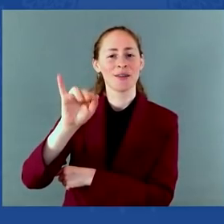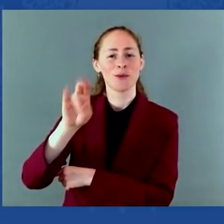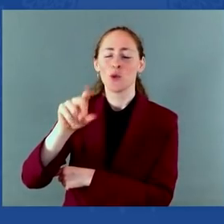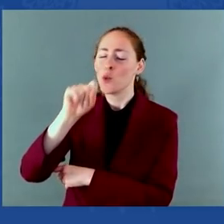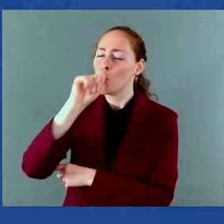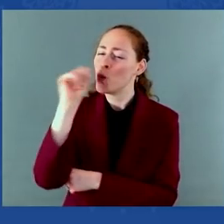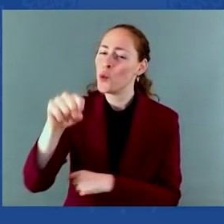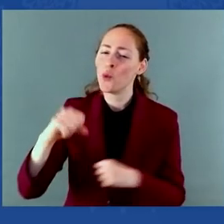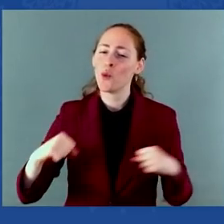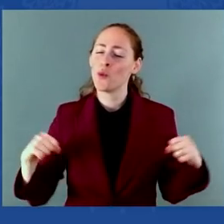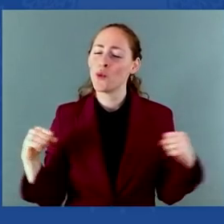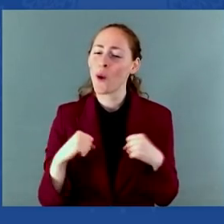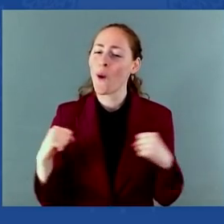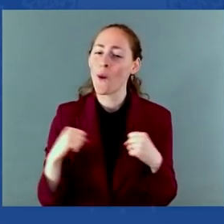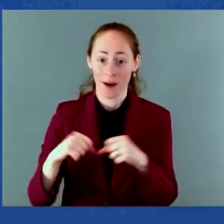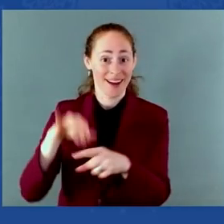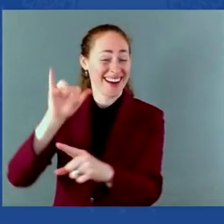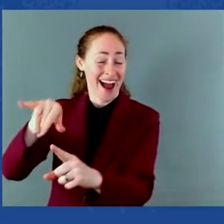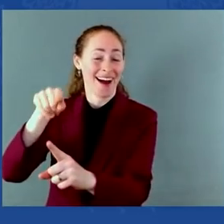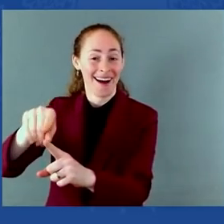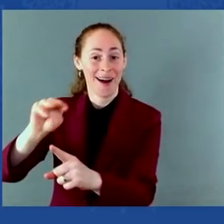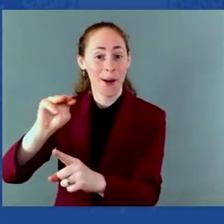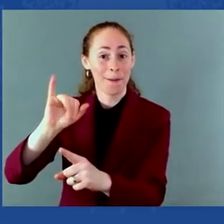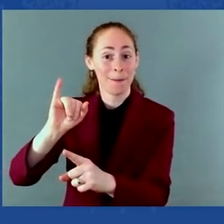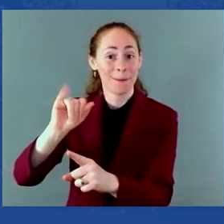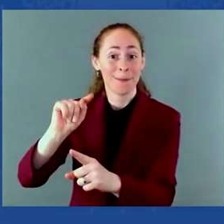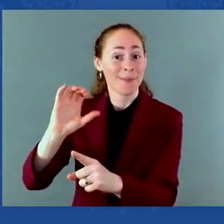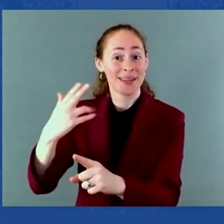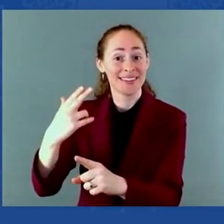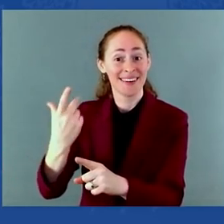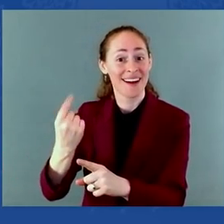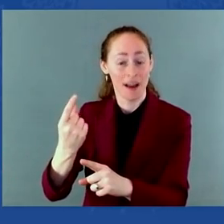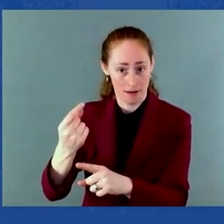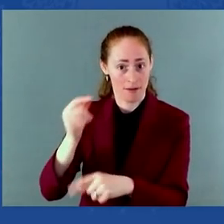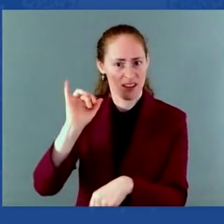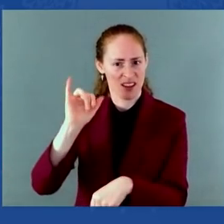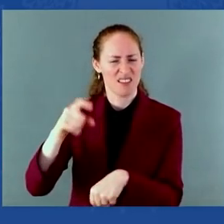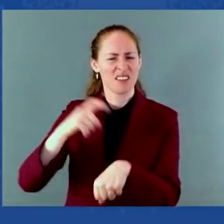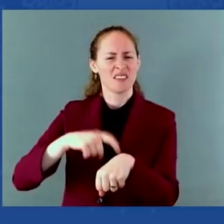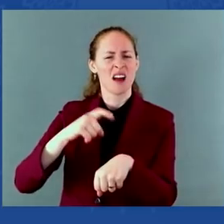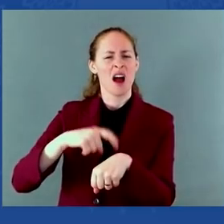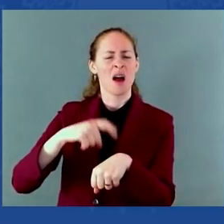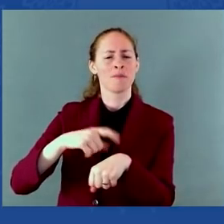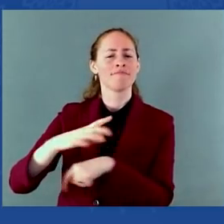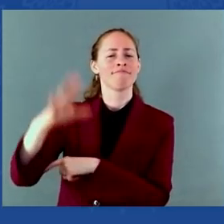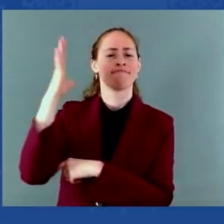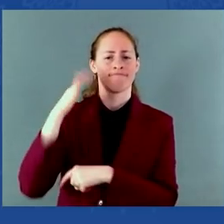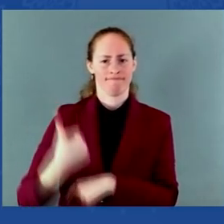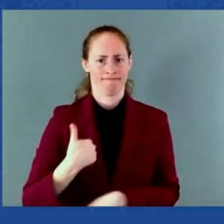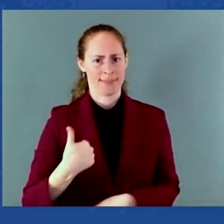what I had responsibility to do with the Recovery Act. I was asked by the President to make sure the $900 billion